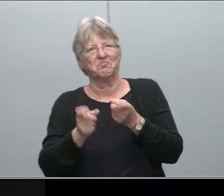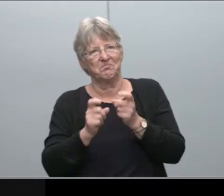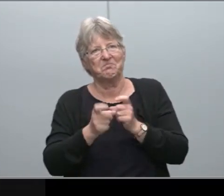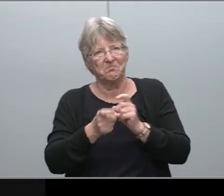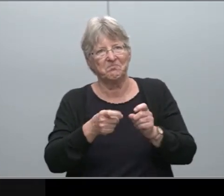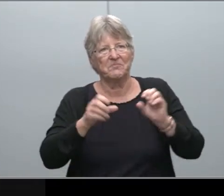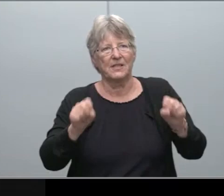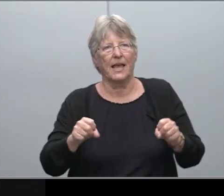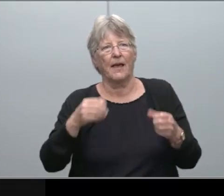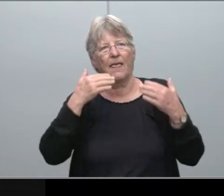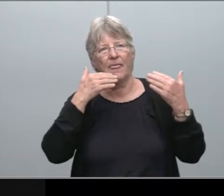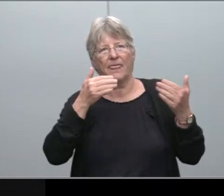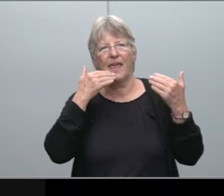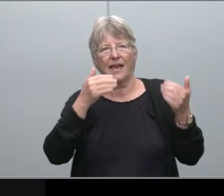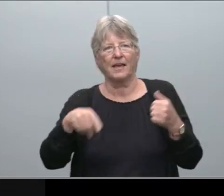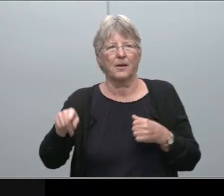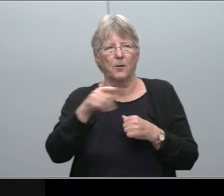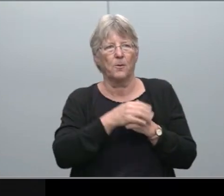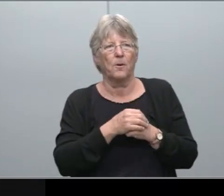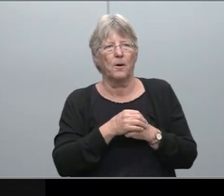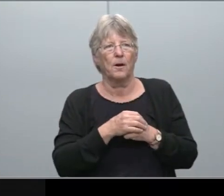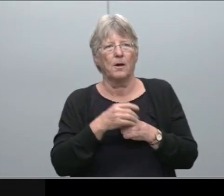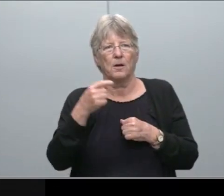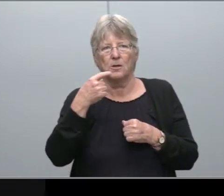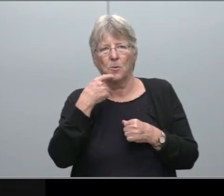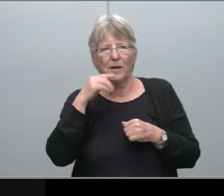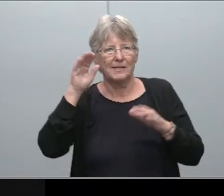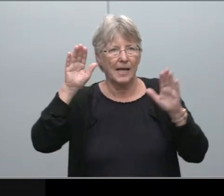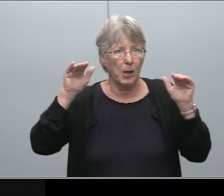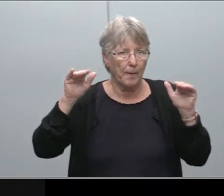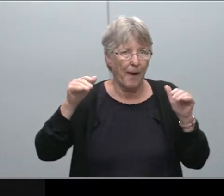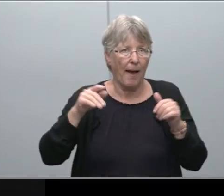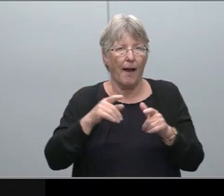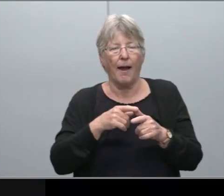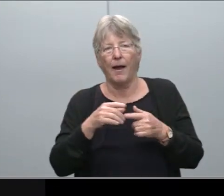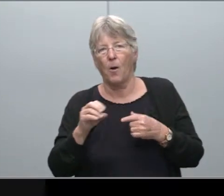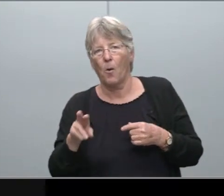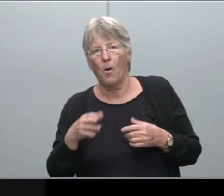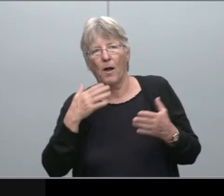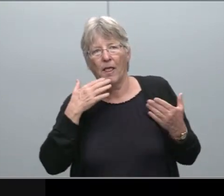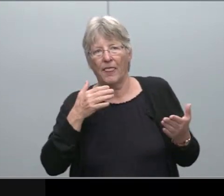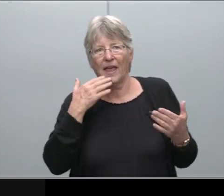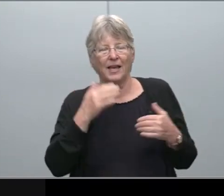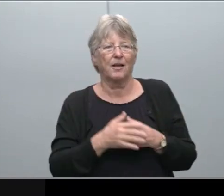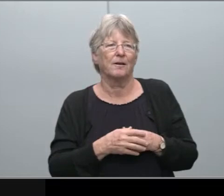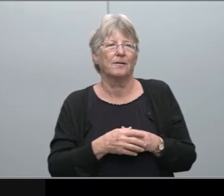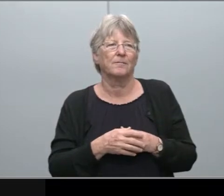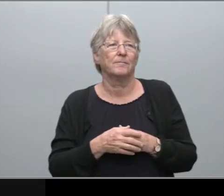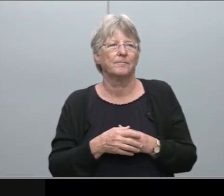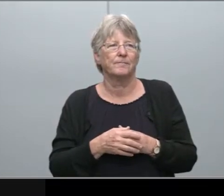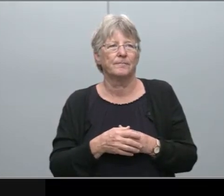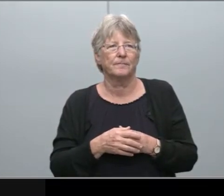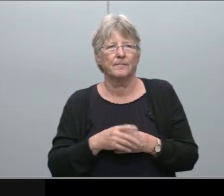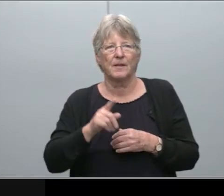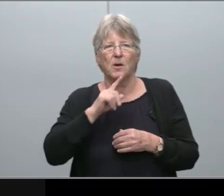And the CAC is a, we're volunteers. We're not district employees. We're not paid by the district.